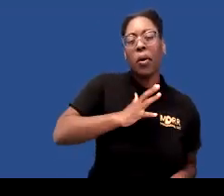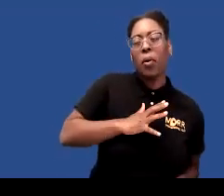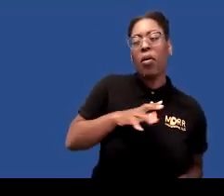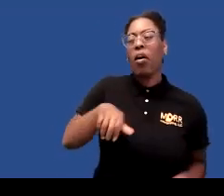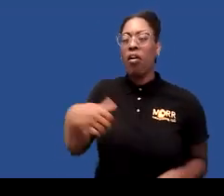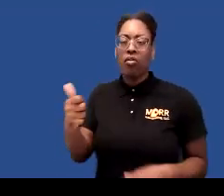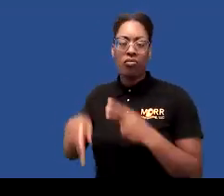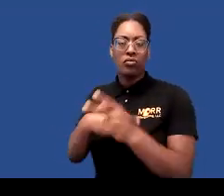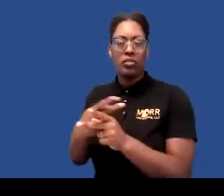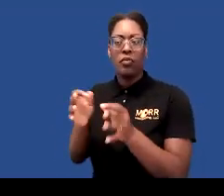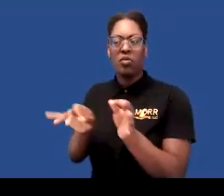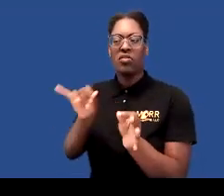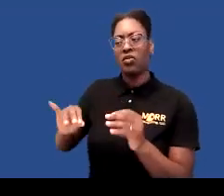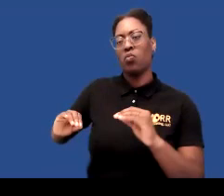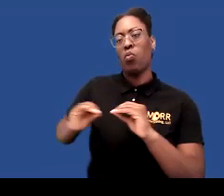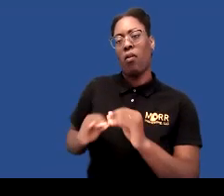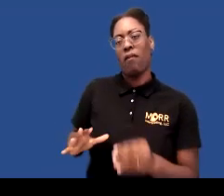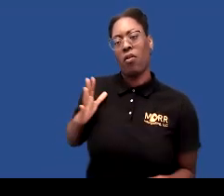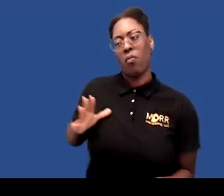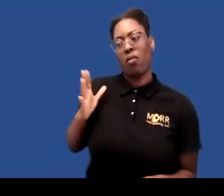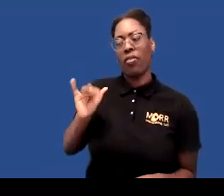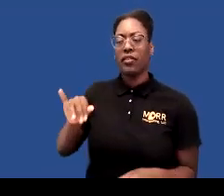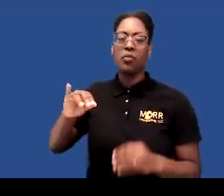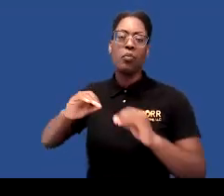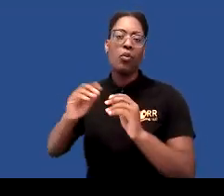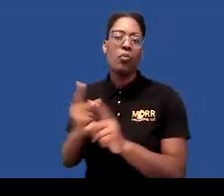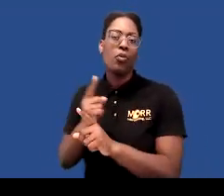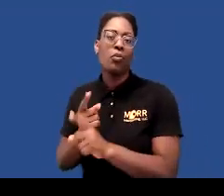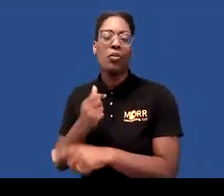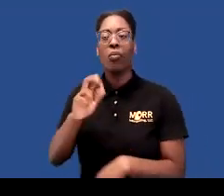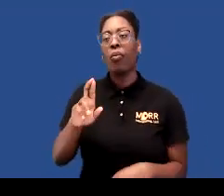or that certain languages may be inappropriate for this kind of context